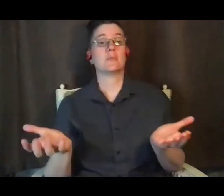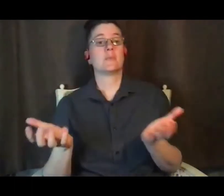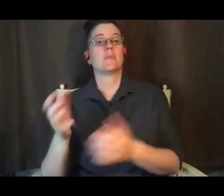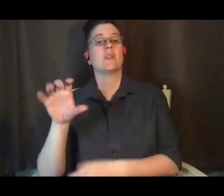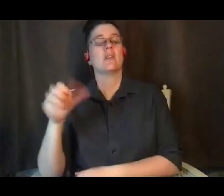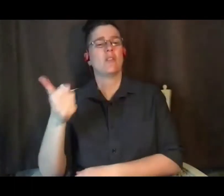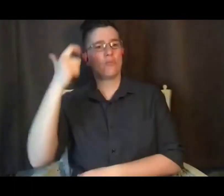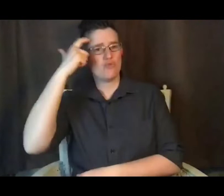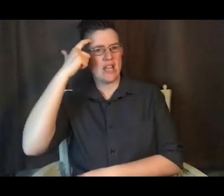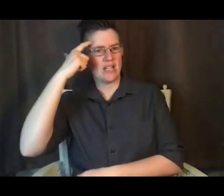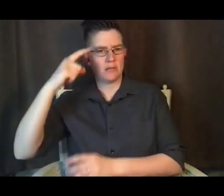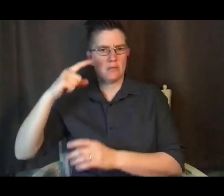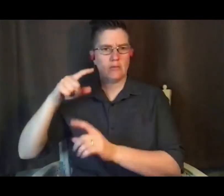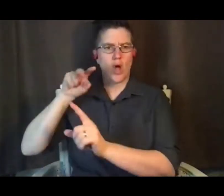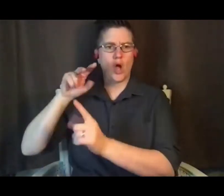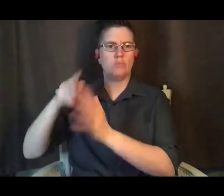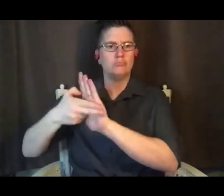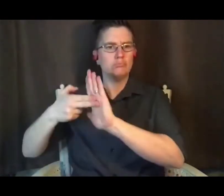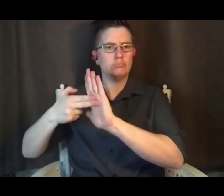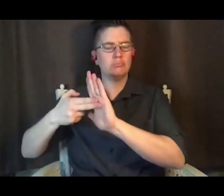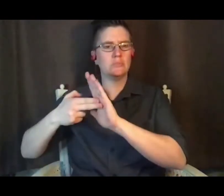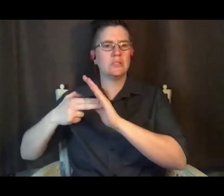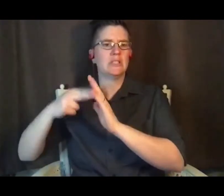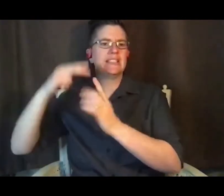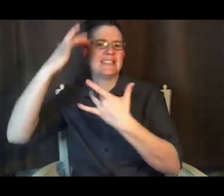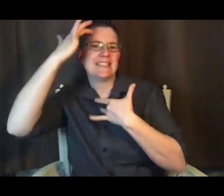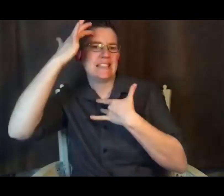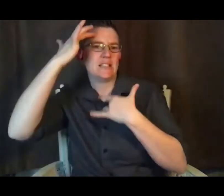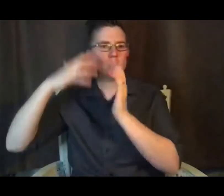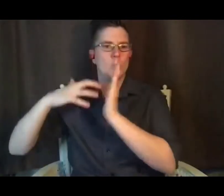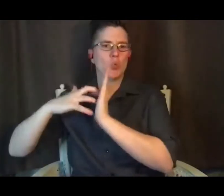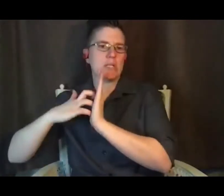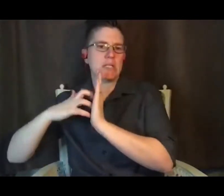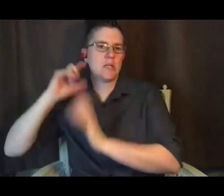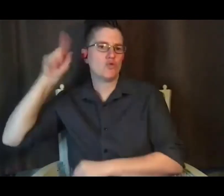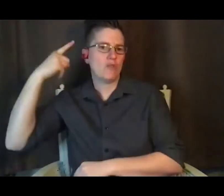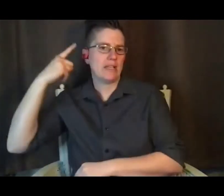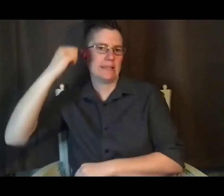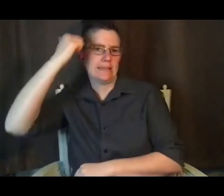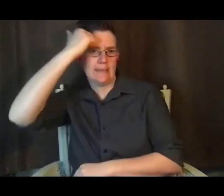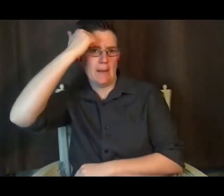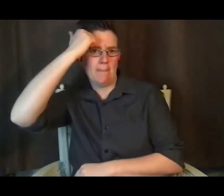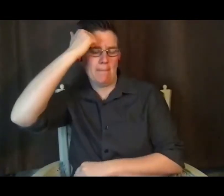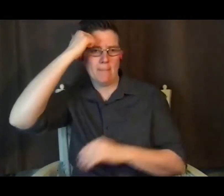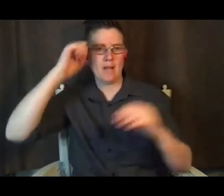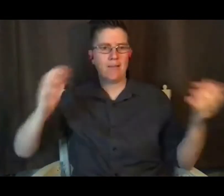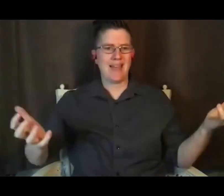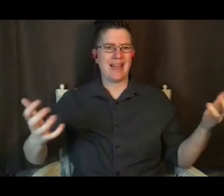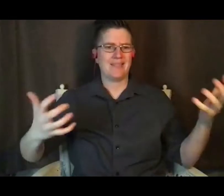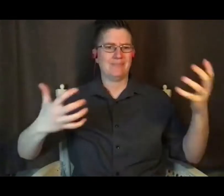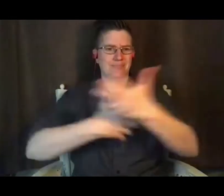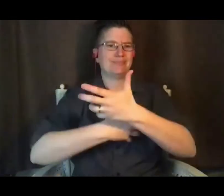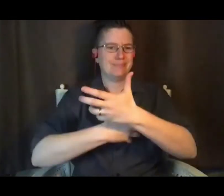weak crazy or dumb actually inflect every part of society ableism is rooted in white